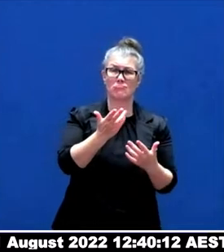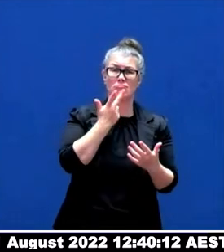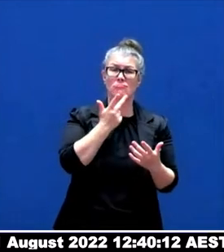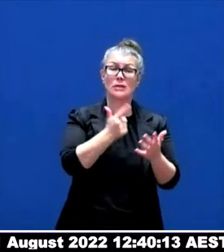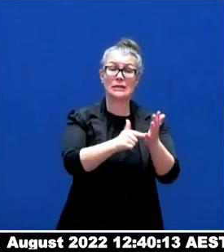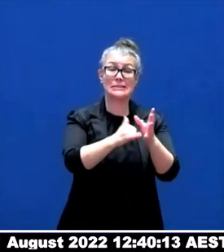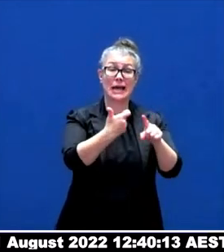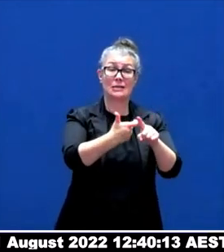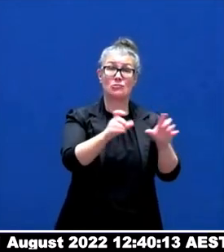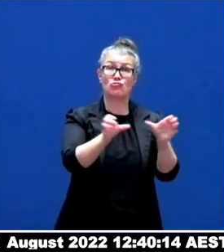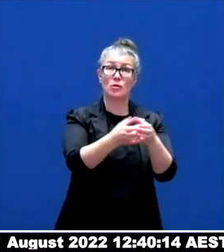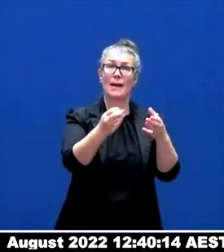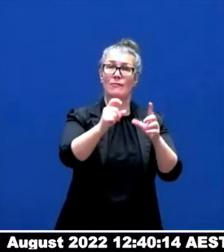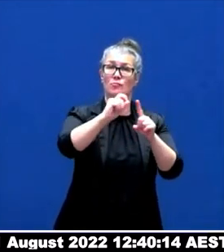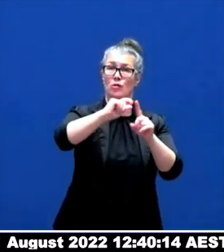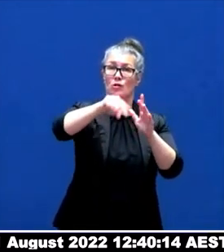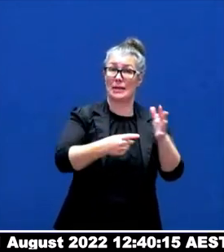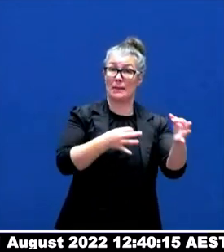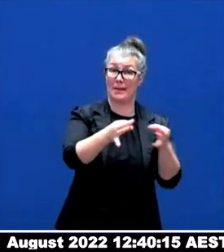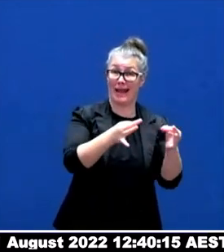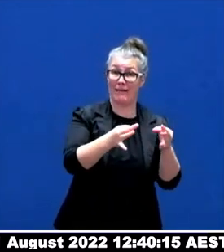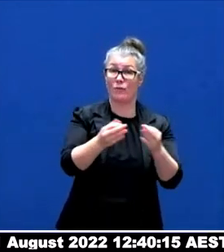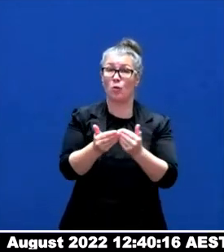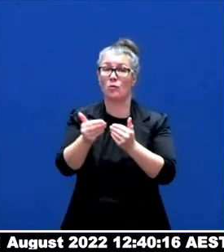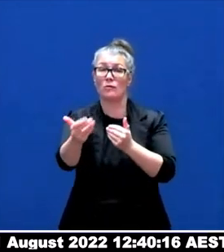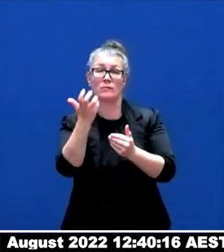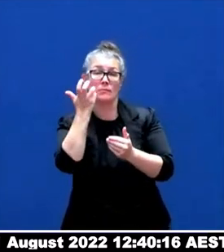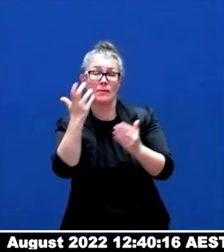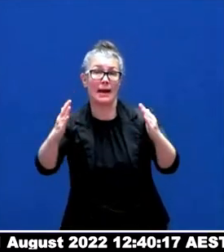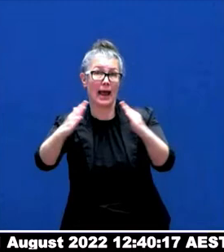project plan for housing that's currently being worked through with all jurisdictions